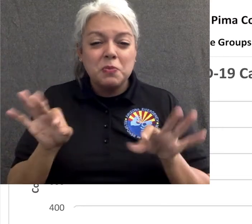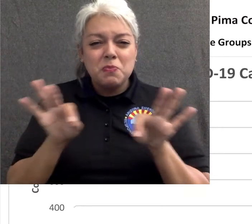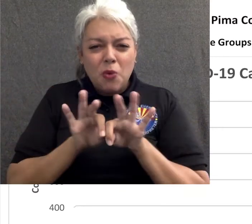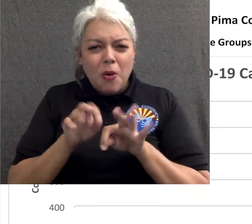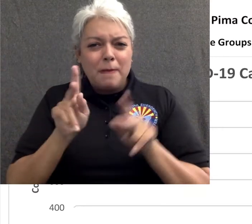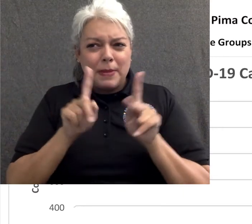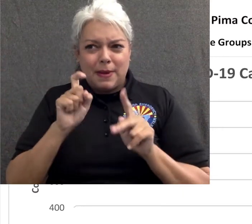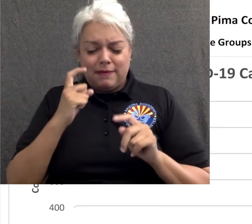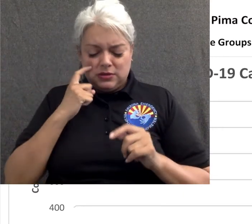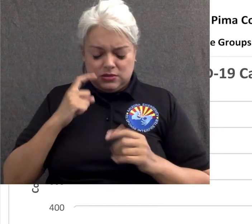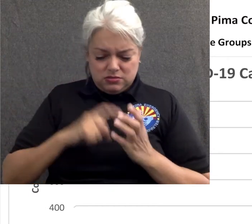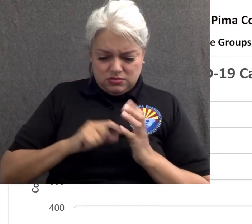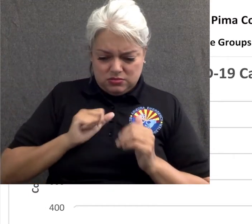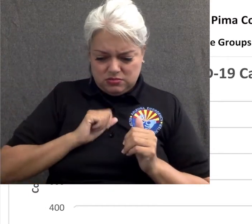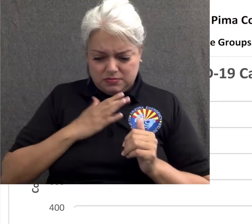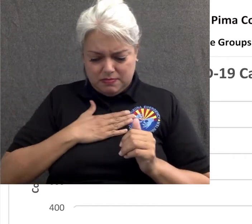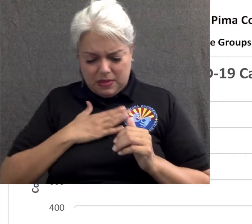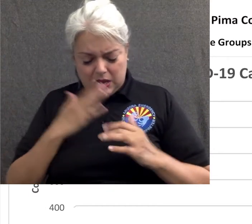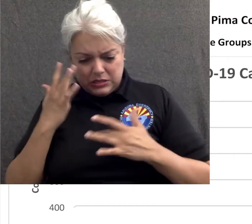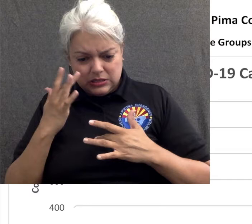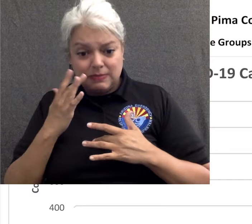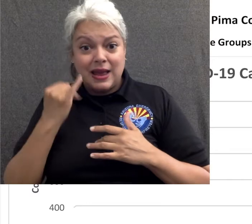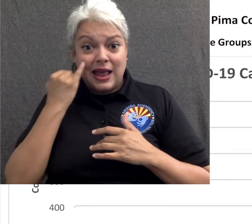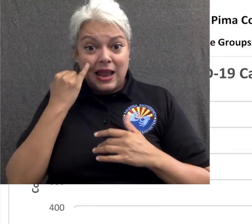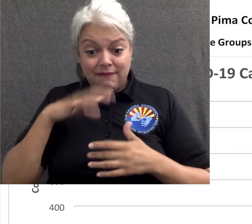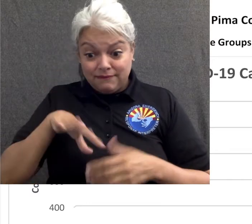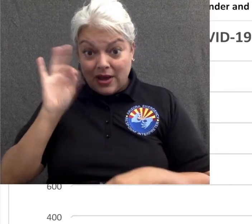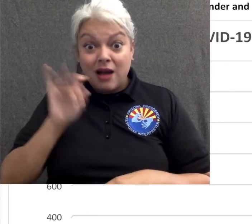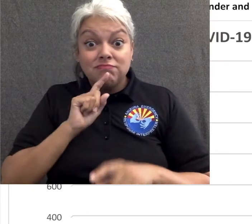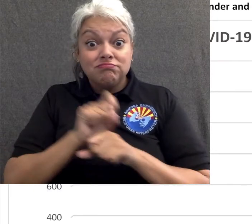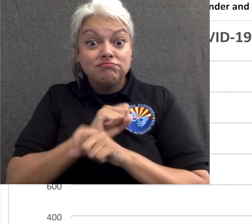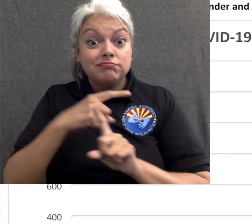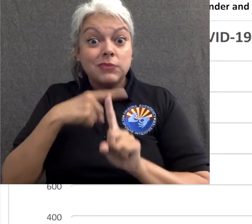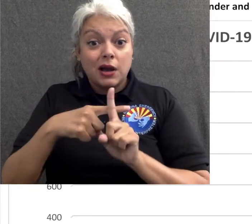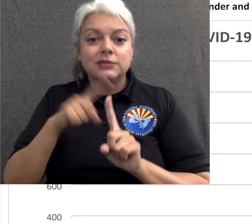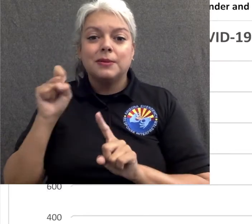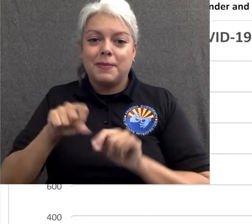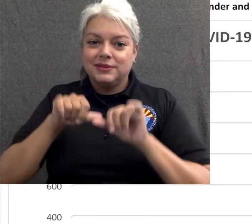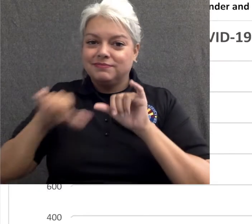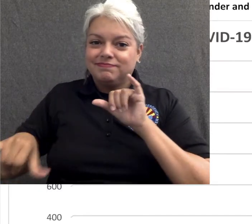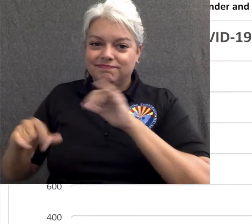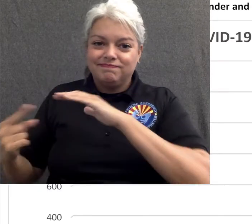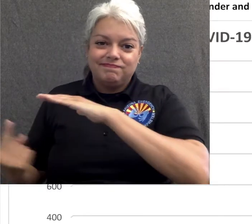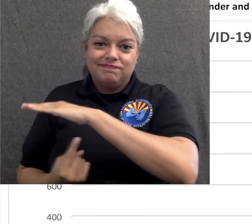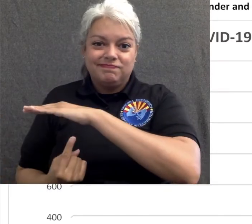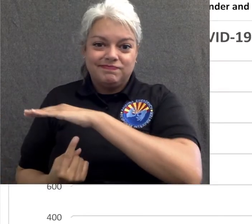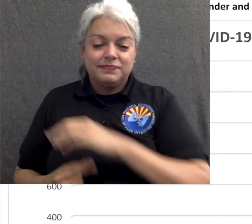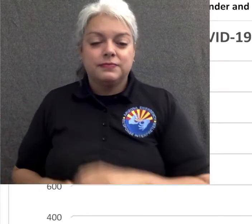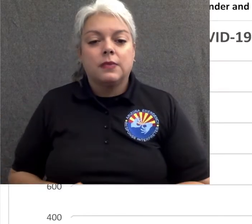to their symptoms and isolate when they are told they are positive the next chart shows gender and as you will see